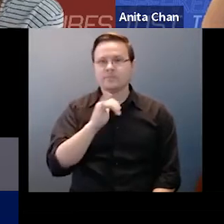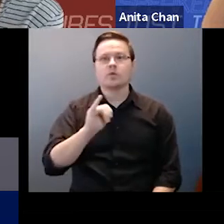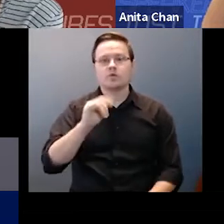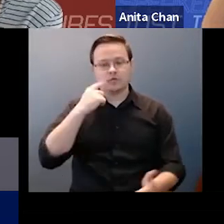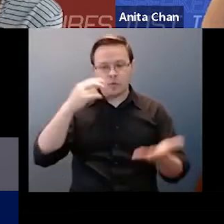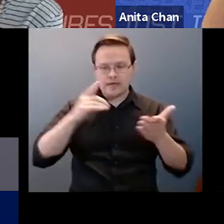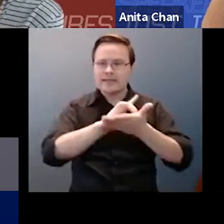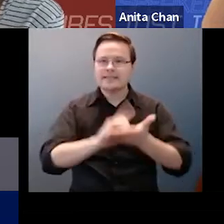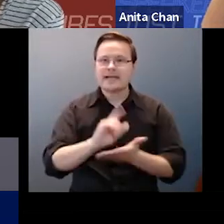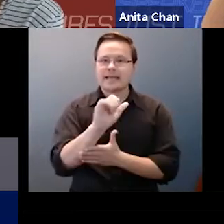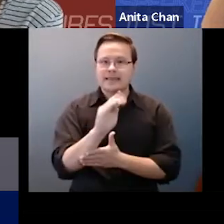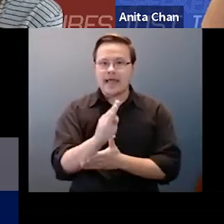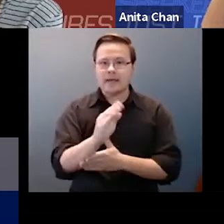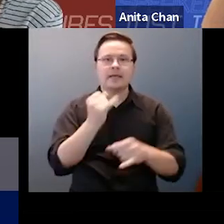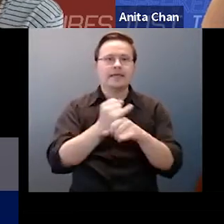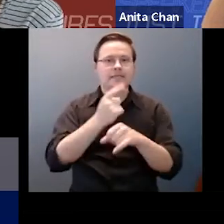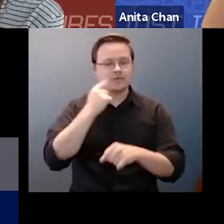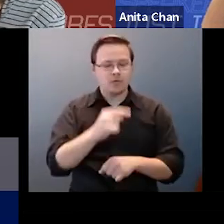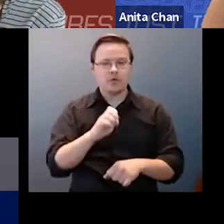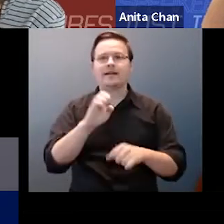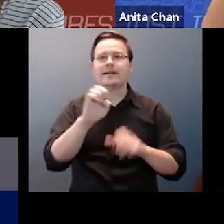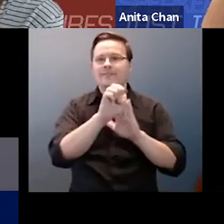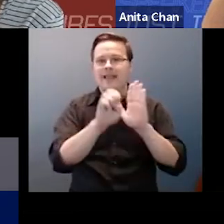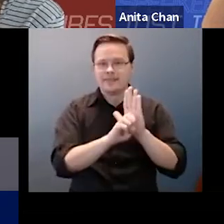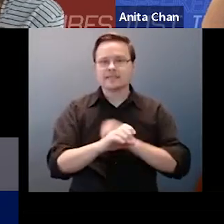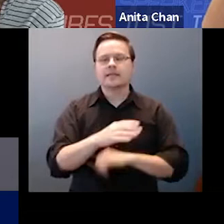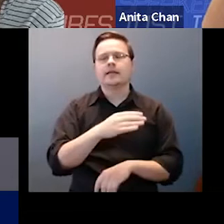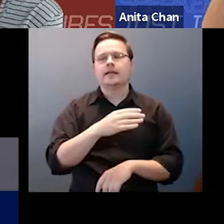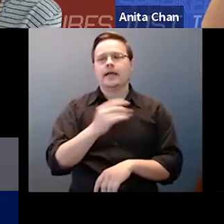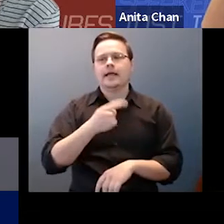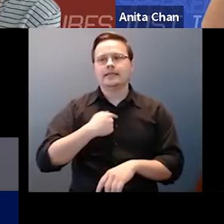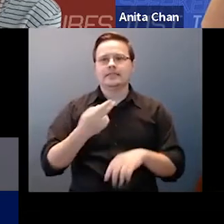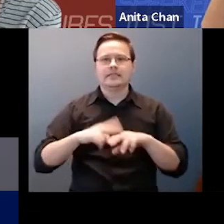the program and Critical Gender Studies. And sits in the academy Academic Advisory Board of AI.